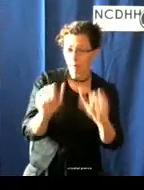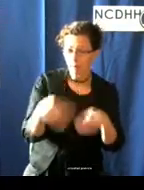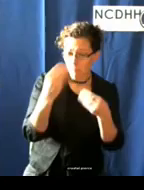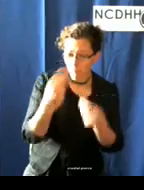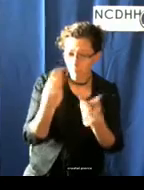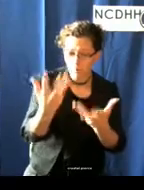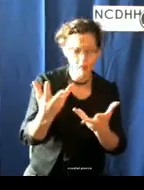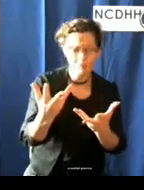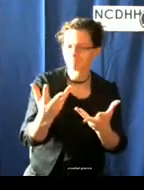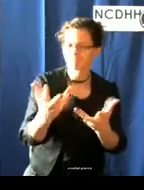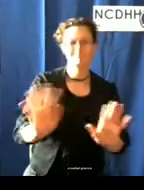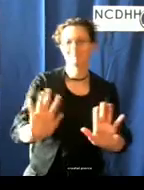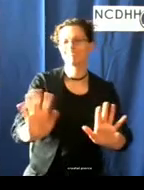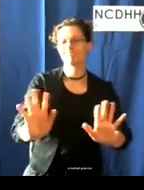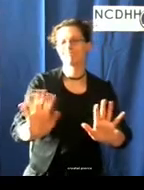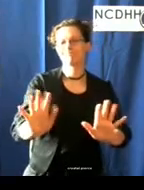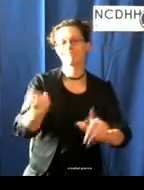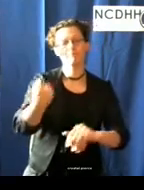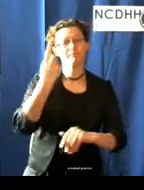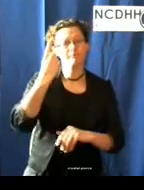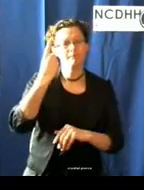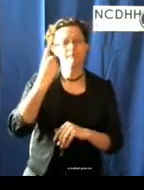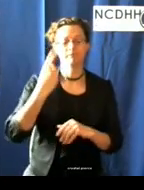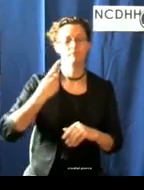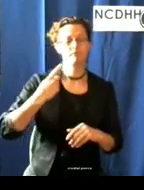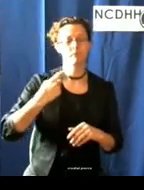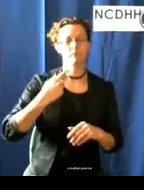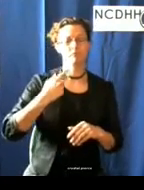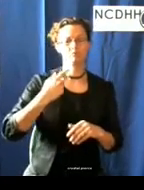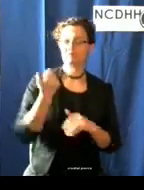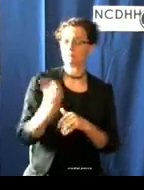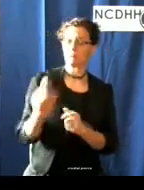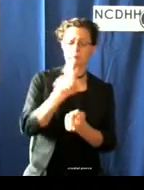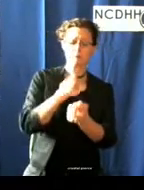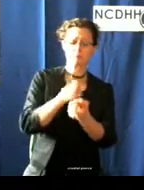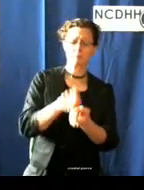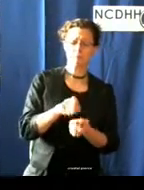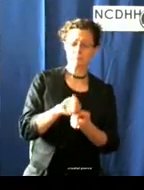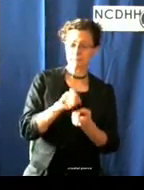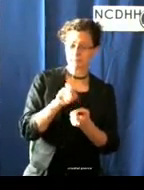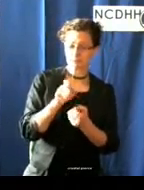PLEASE UNDERSTAND THAT ANY SPECIFIC LEGAL ISSUE THAT YOU MAY HAVE